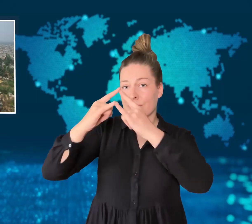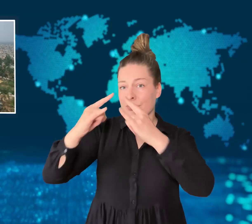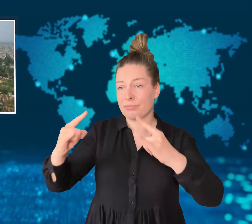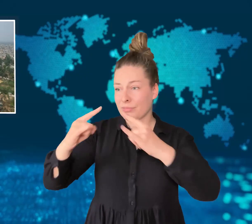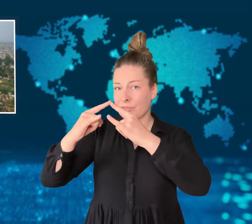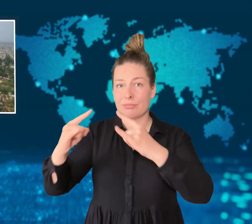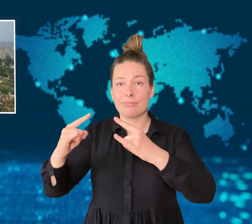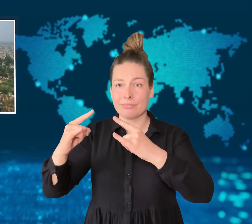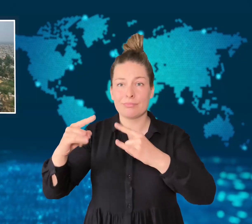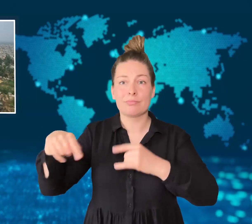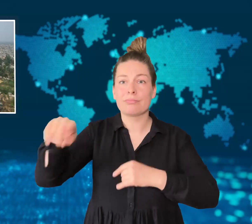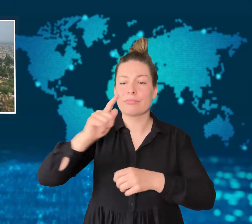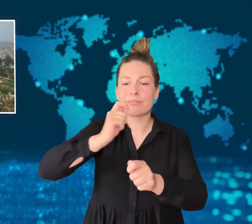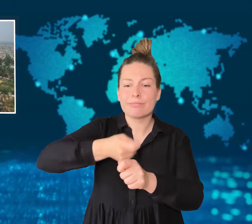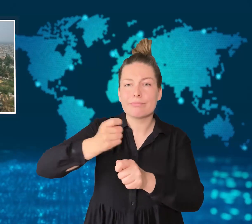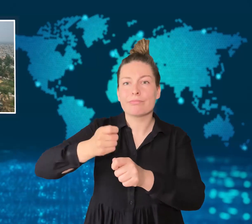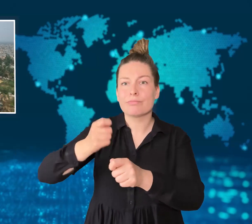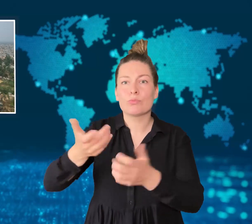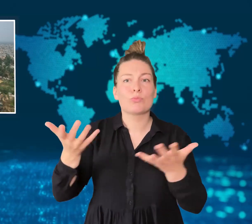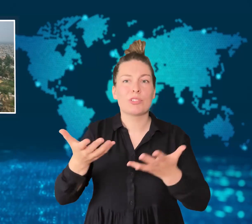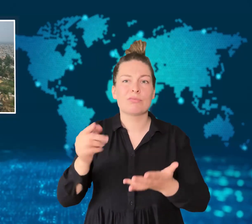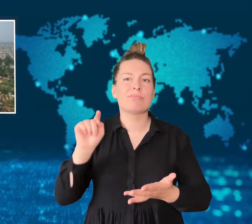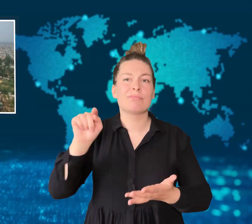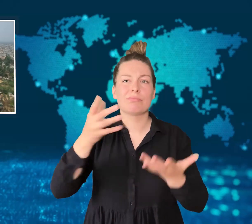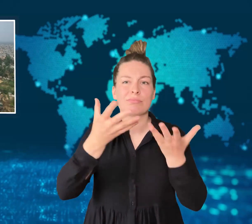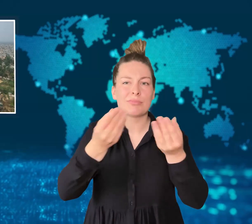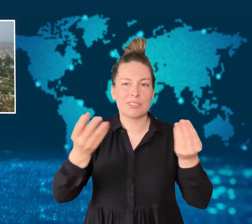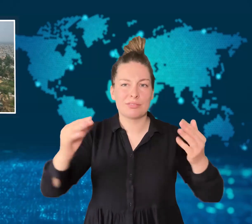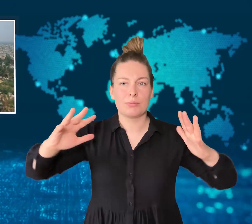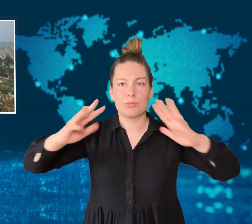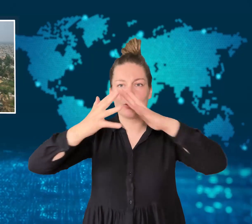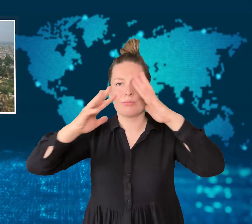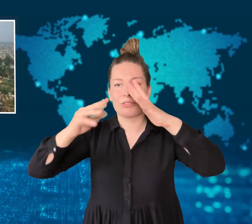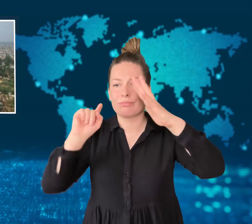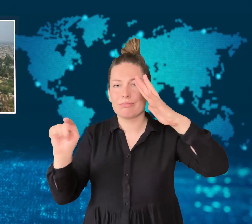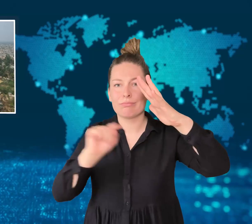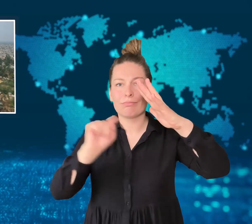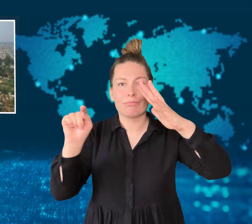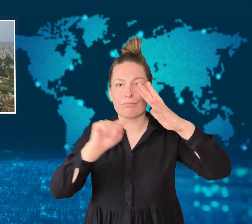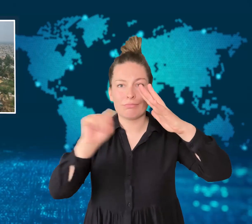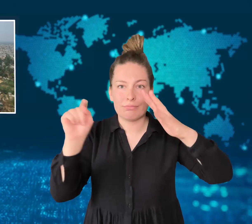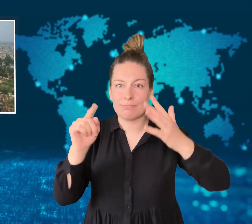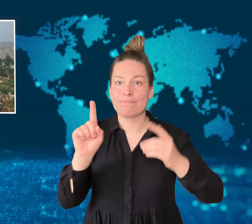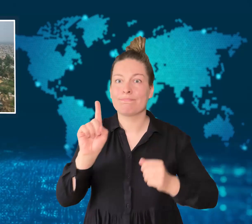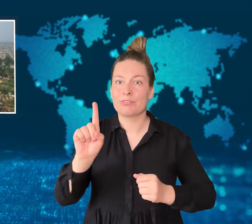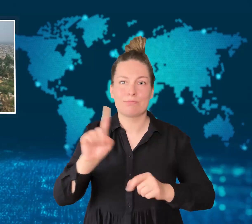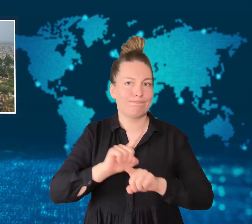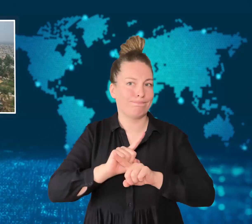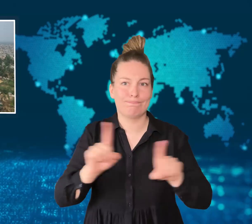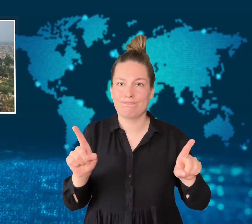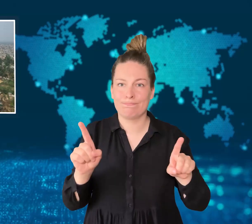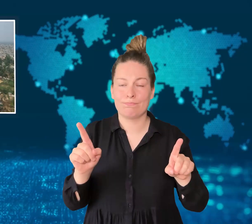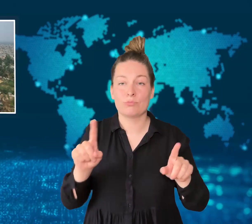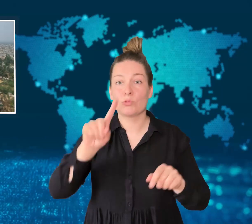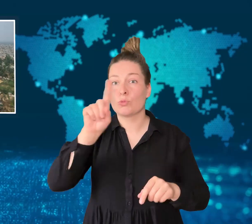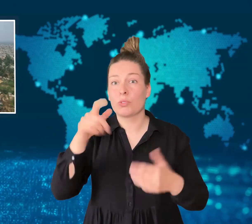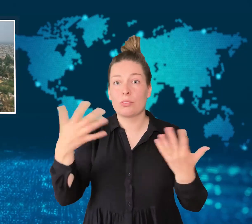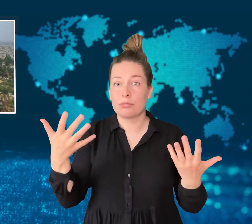The camps are generally built on hillsides, making them more vulnerable to landslides.